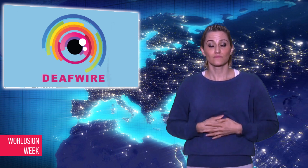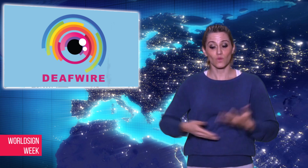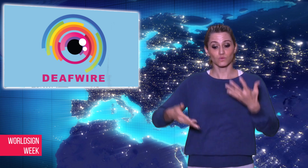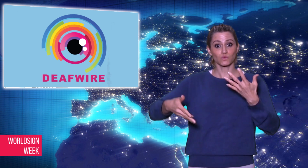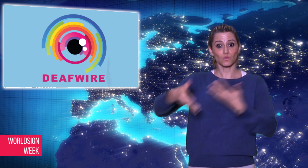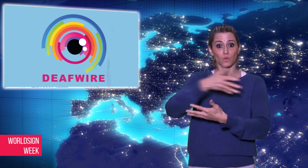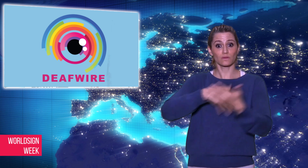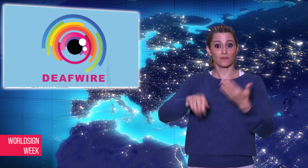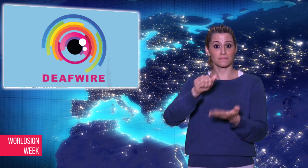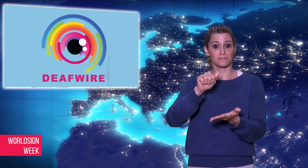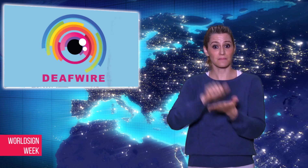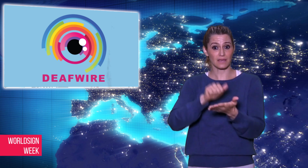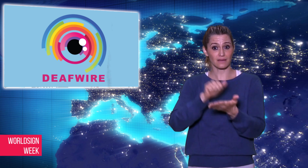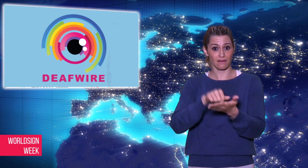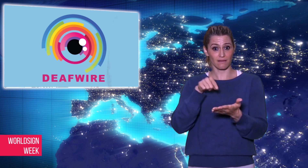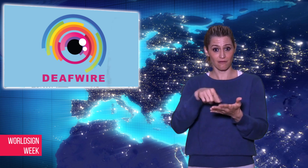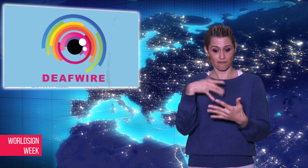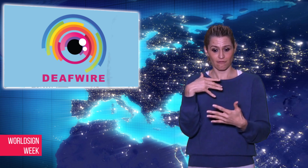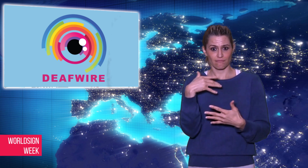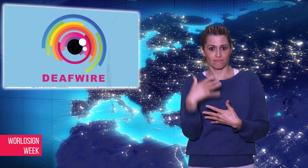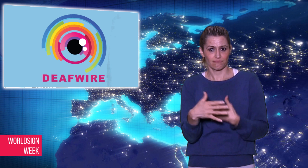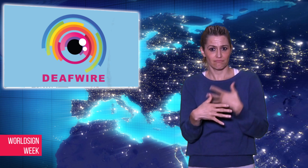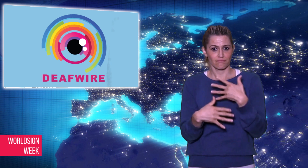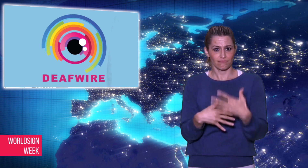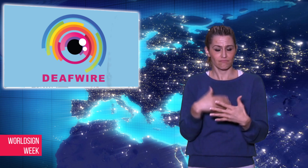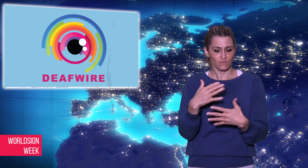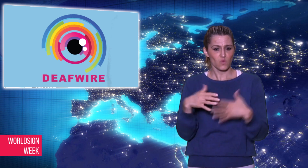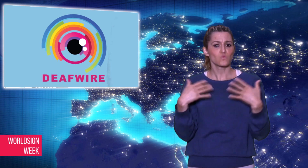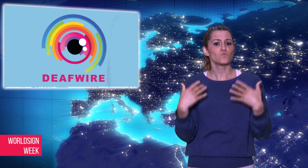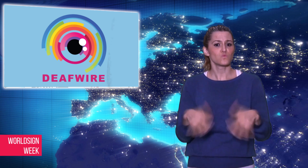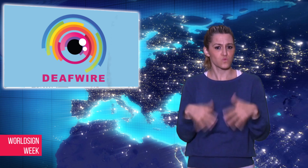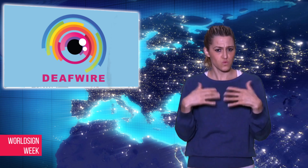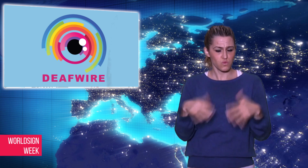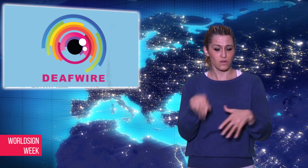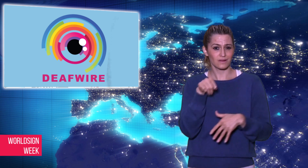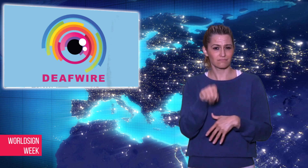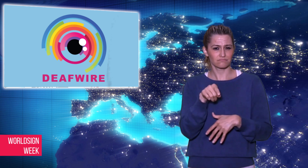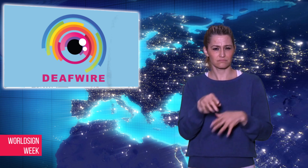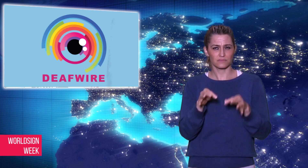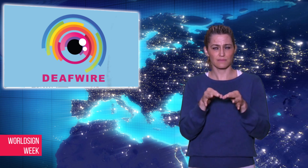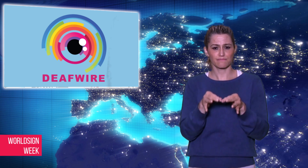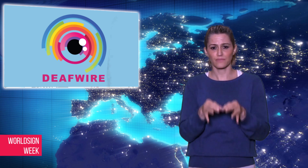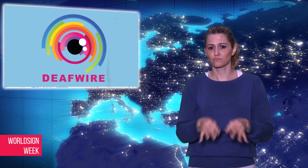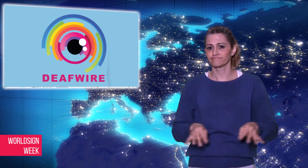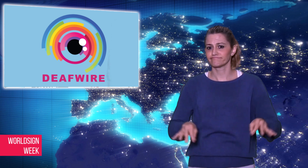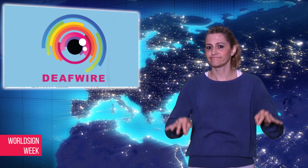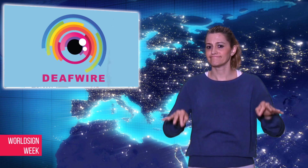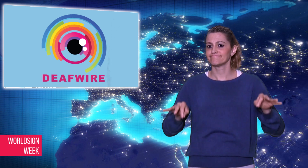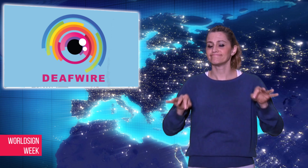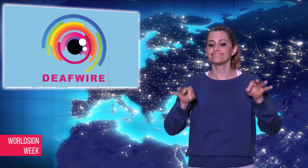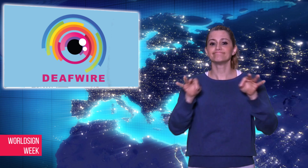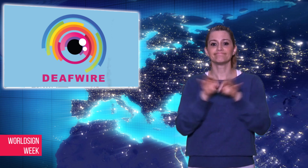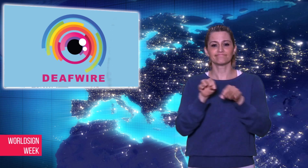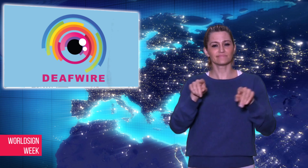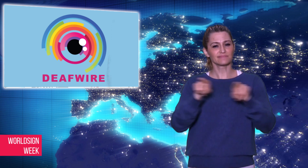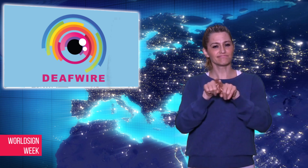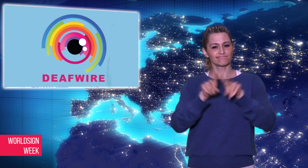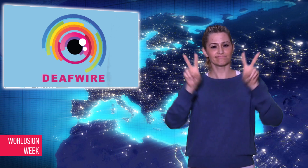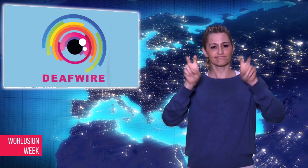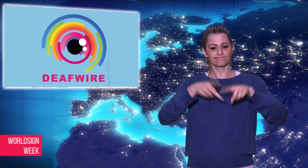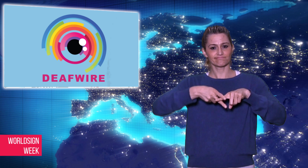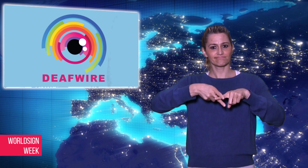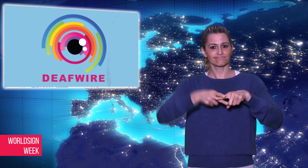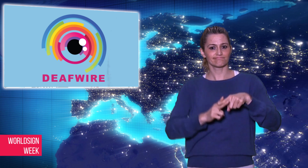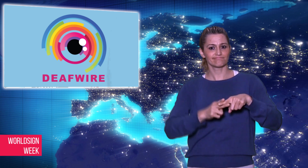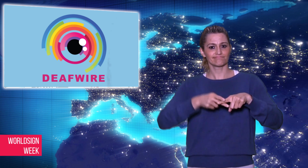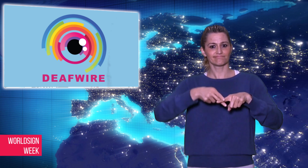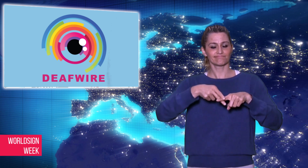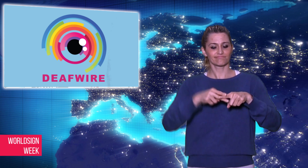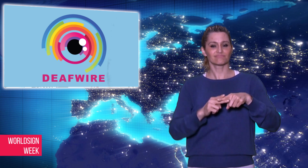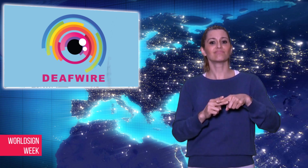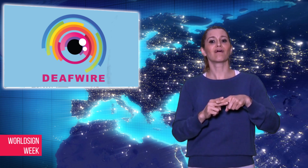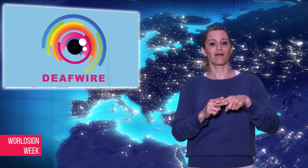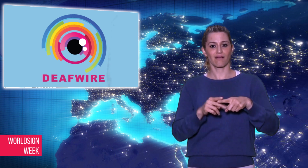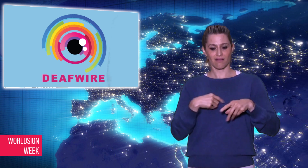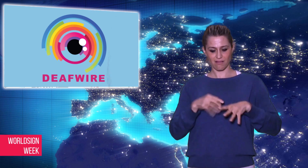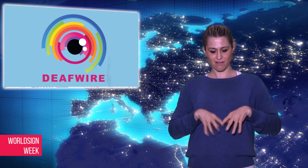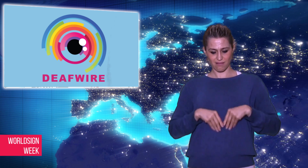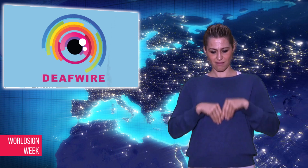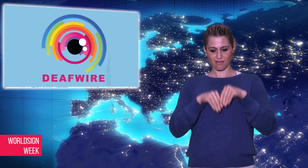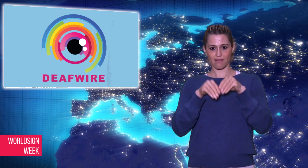Social media has also become their indispensable